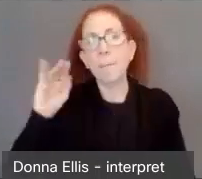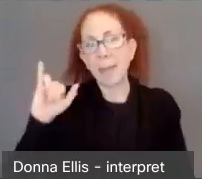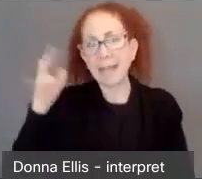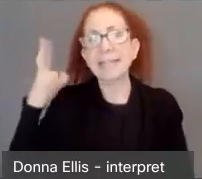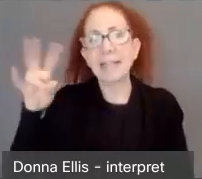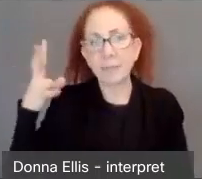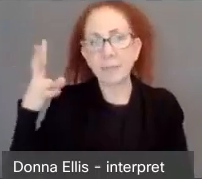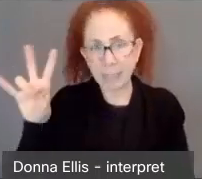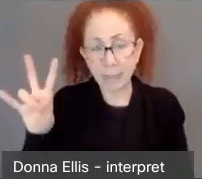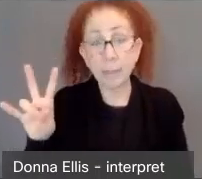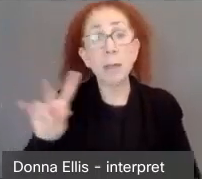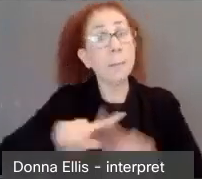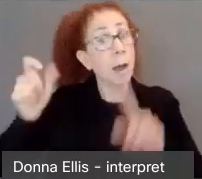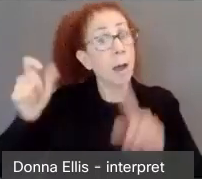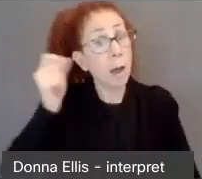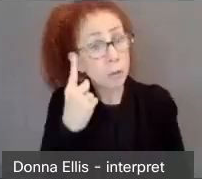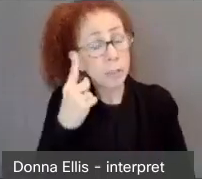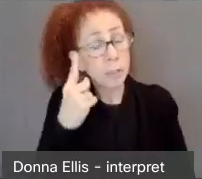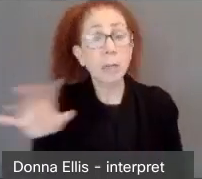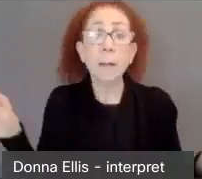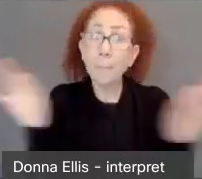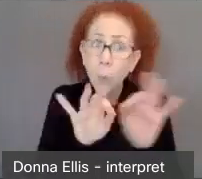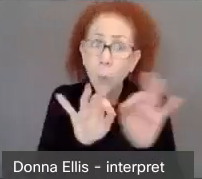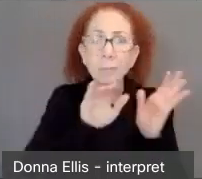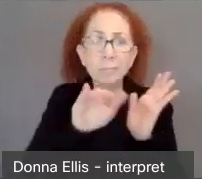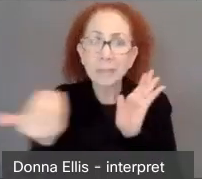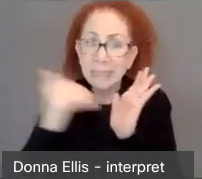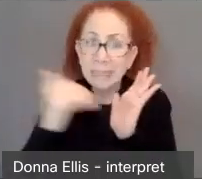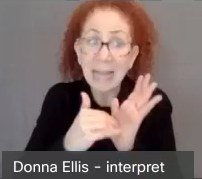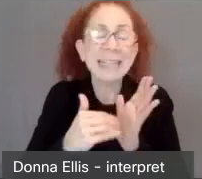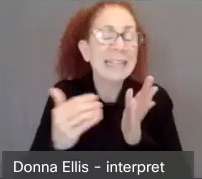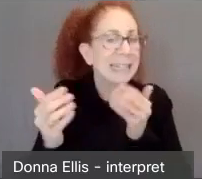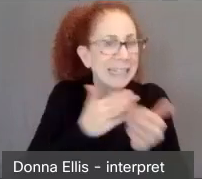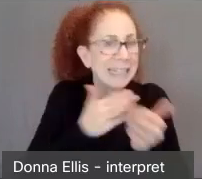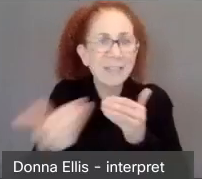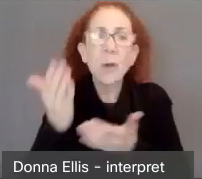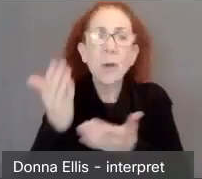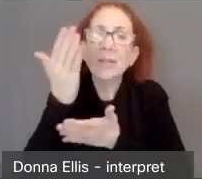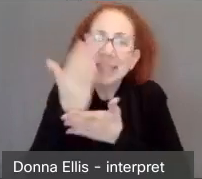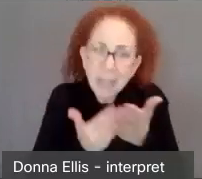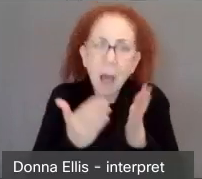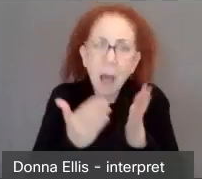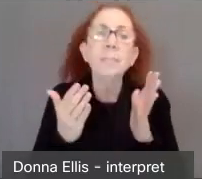However, it is important to reiterate that even though some mitigation measures are being reduced,